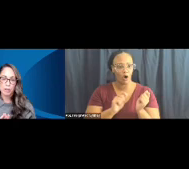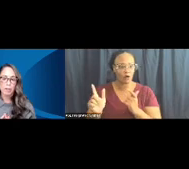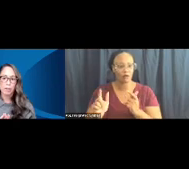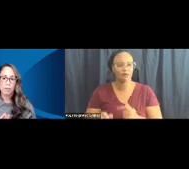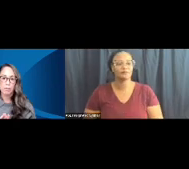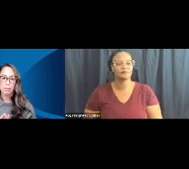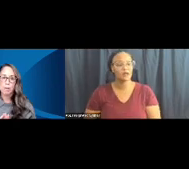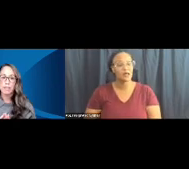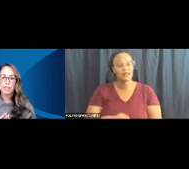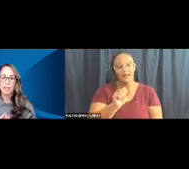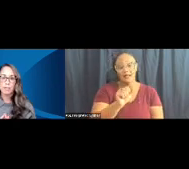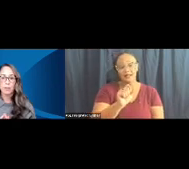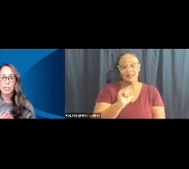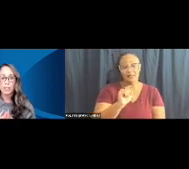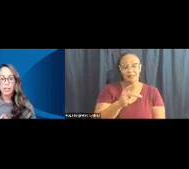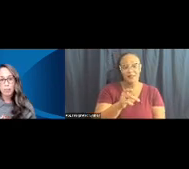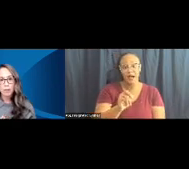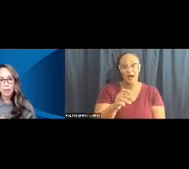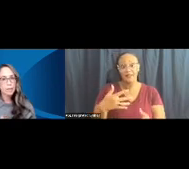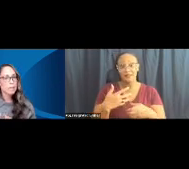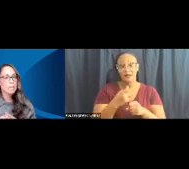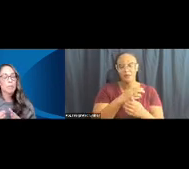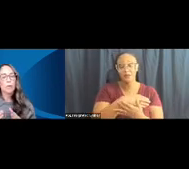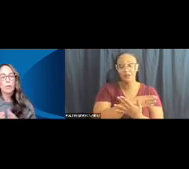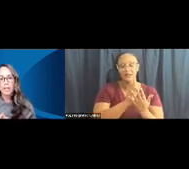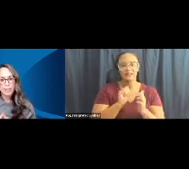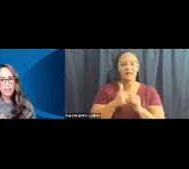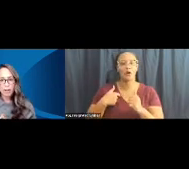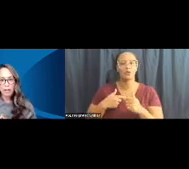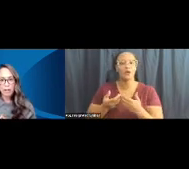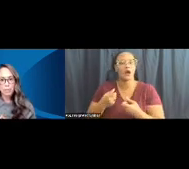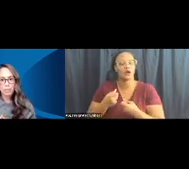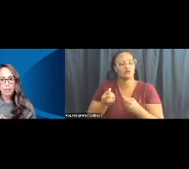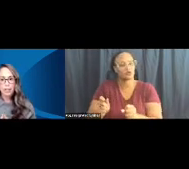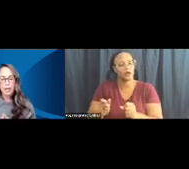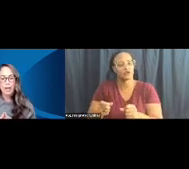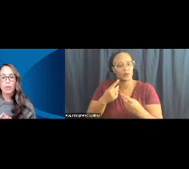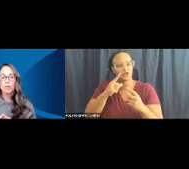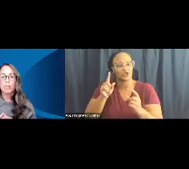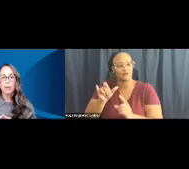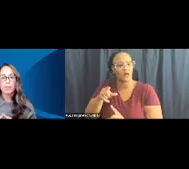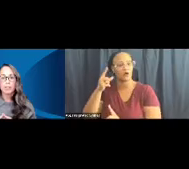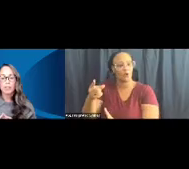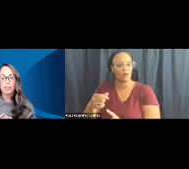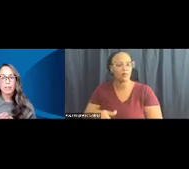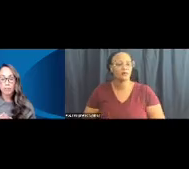support that goal by making data more accessible, more connected to outcomes, and more responses to